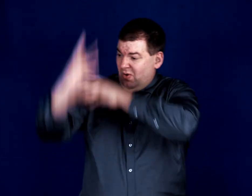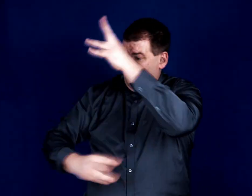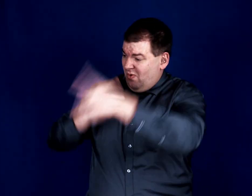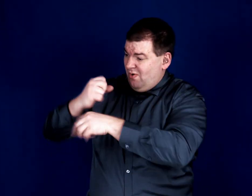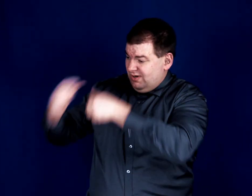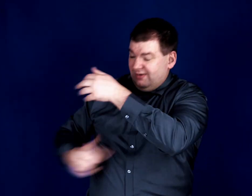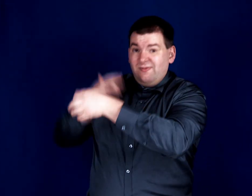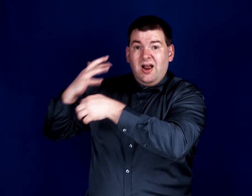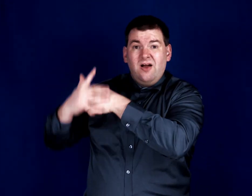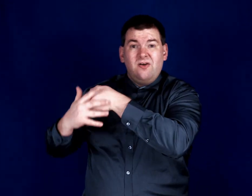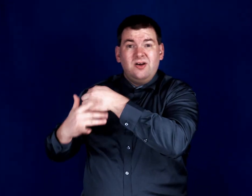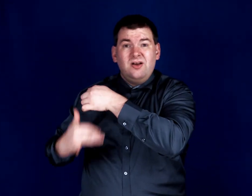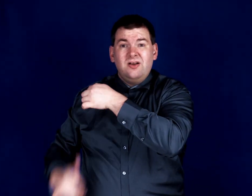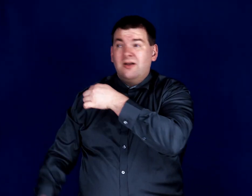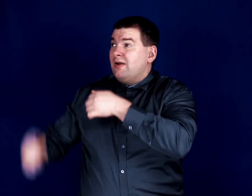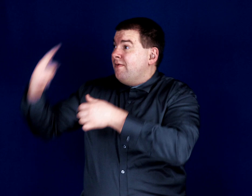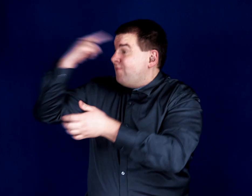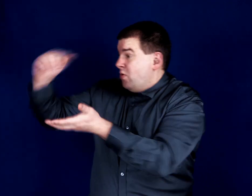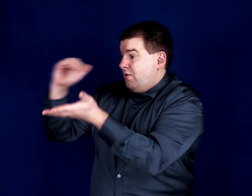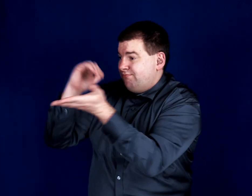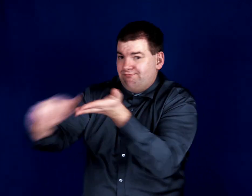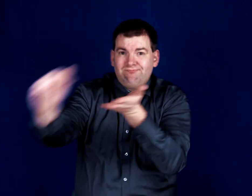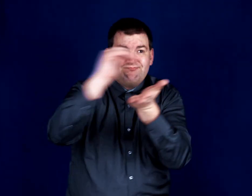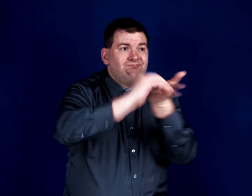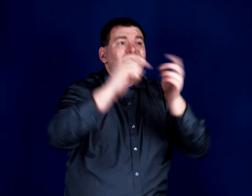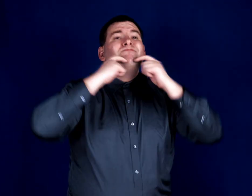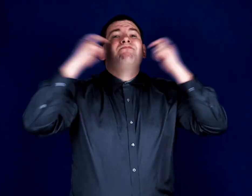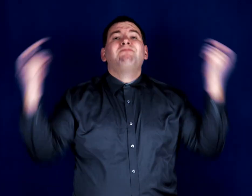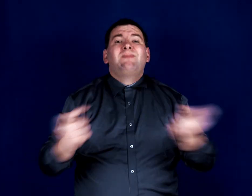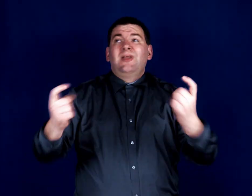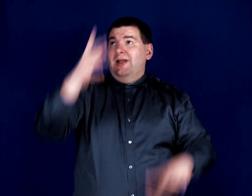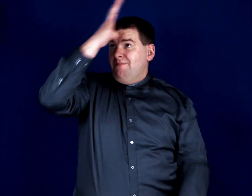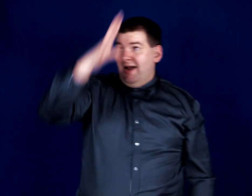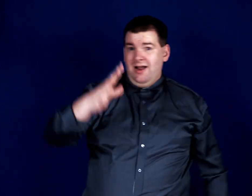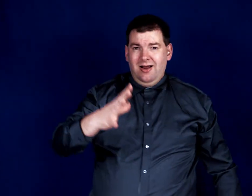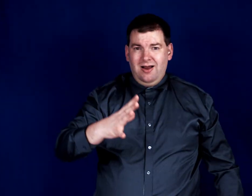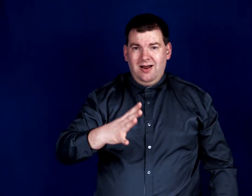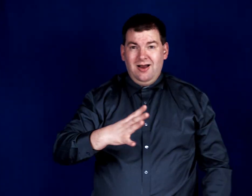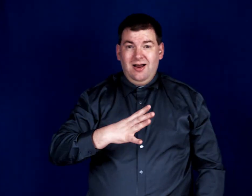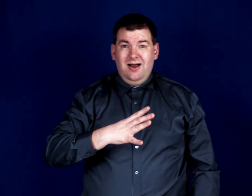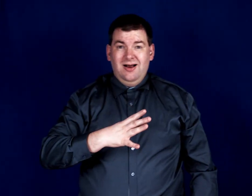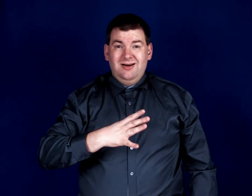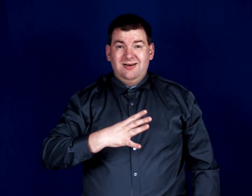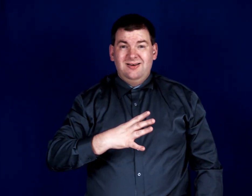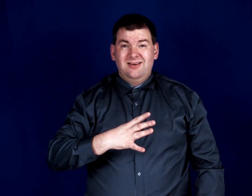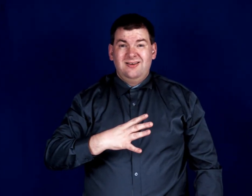world's foundation for the sins of men.